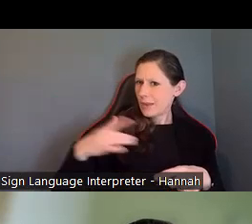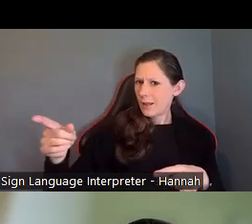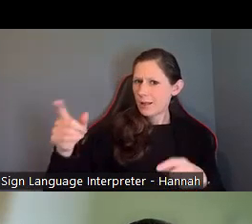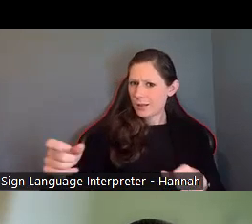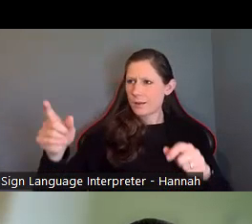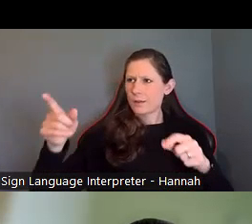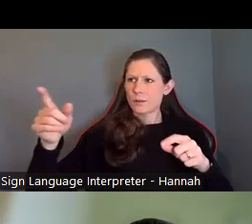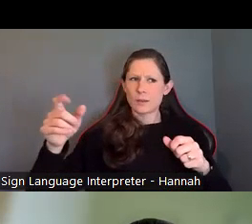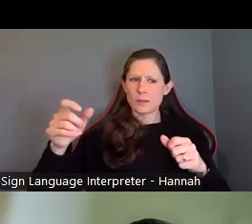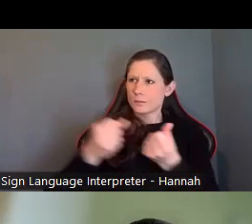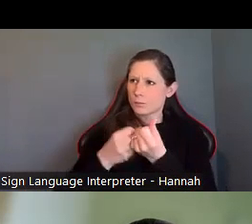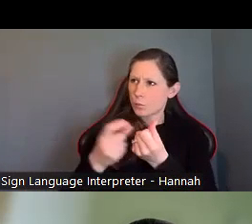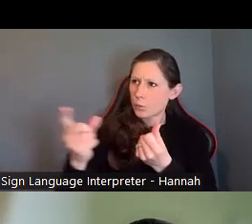Then that answer needs to be respected.